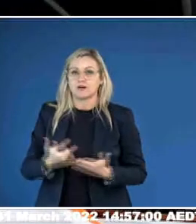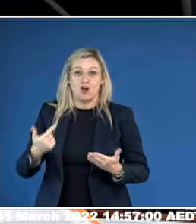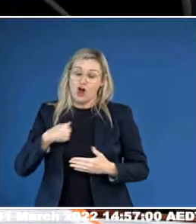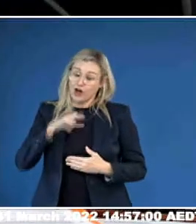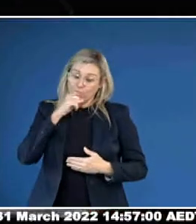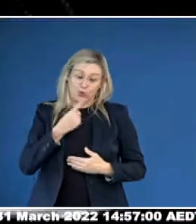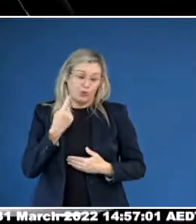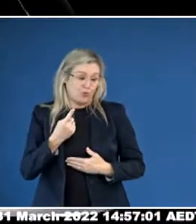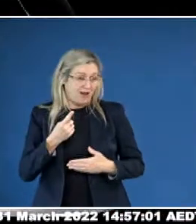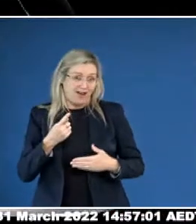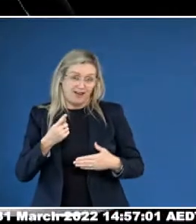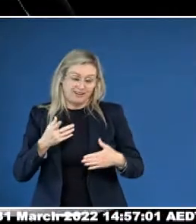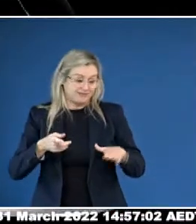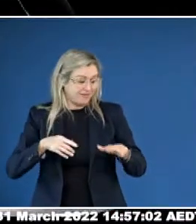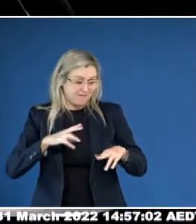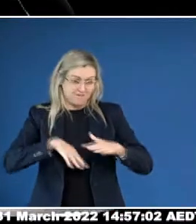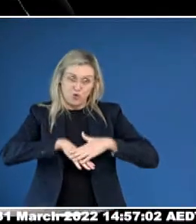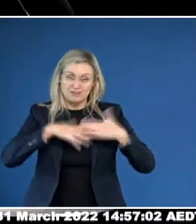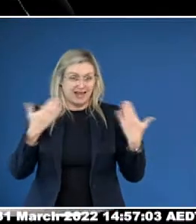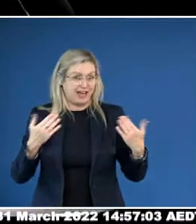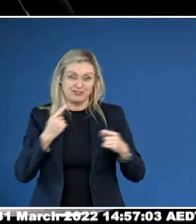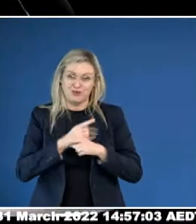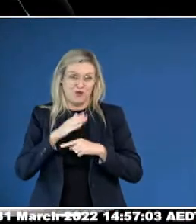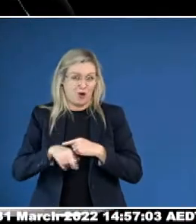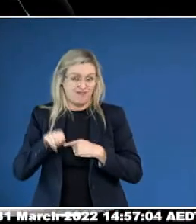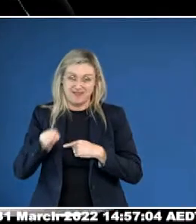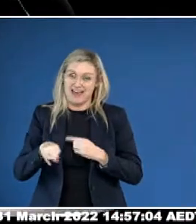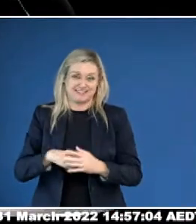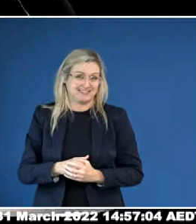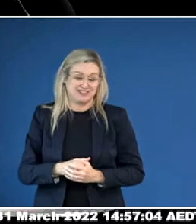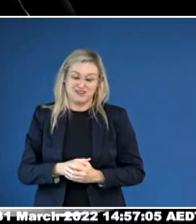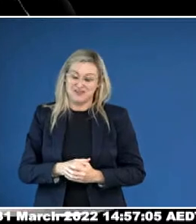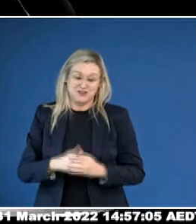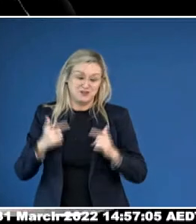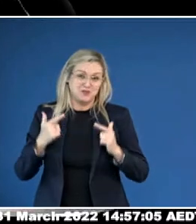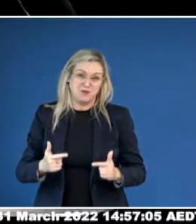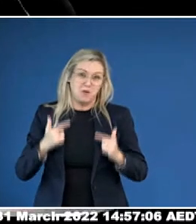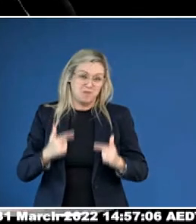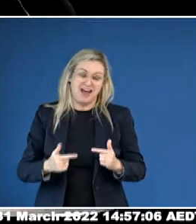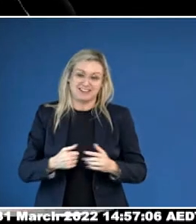Well, we are - I think so. Not just - but, you know, the lawful forms of violence.